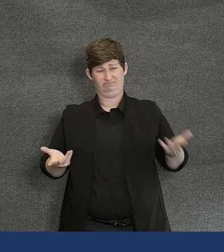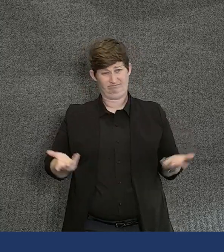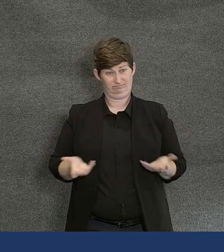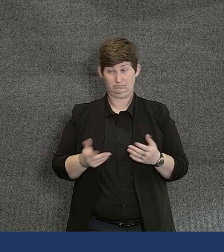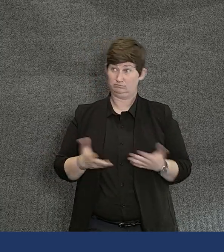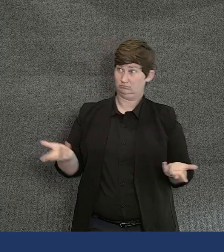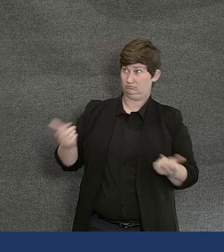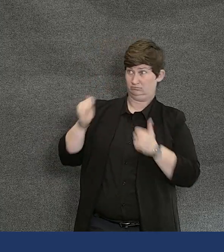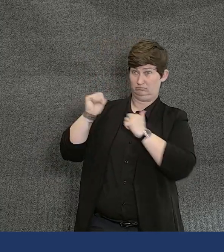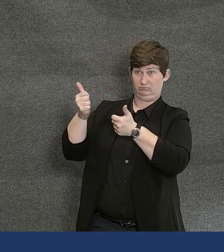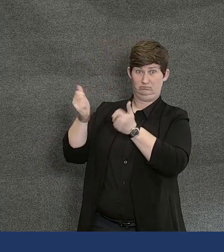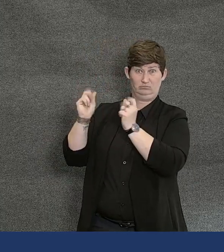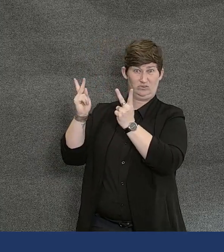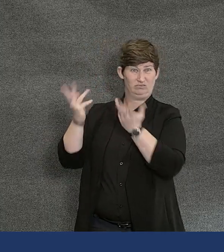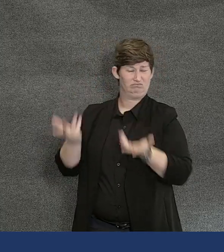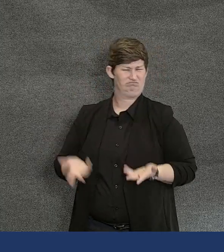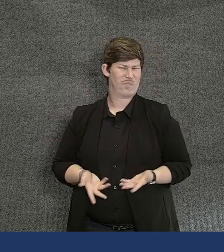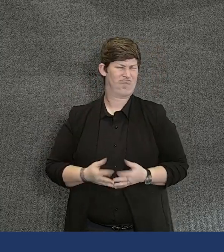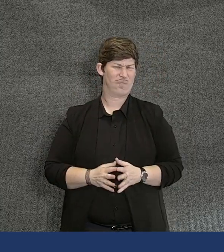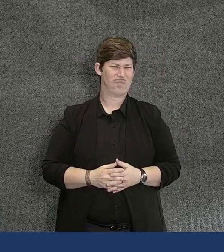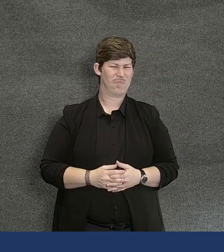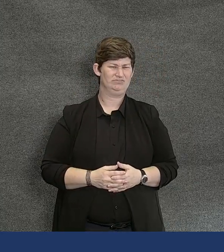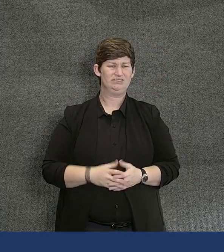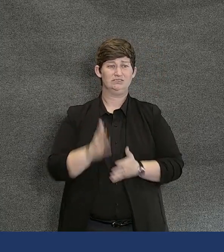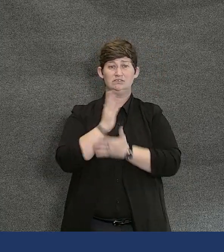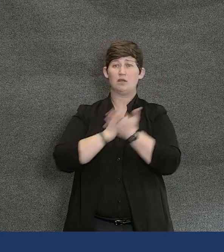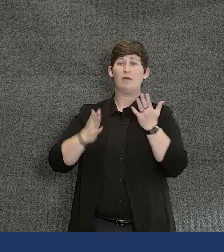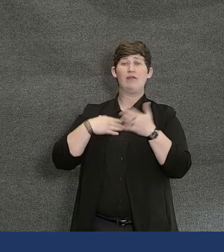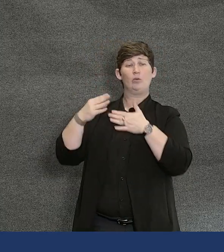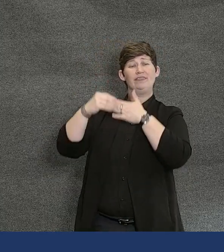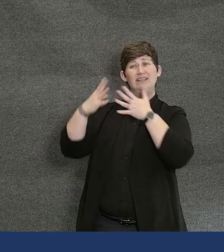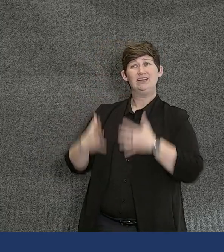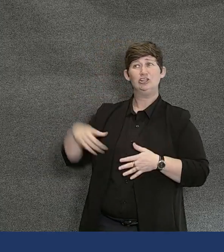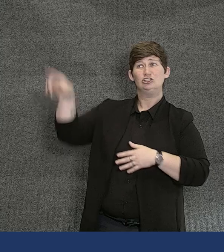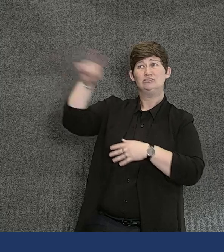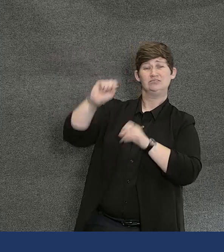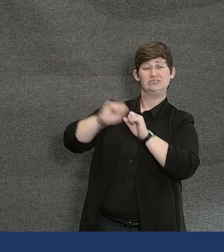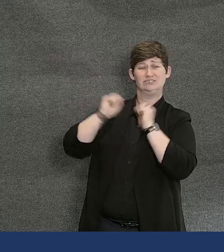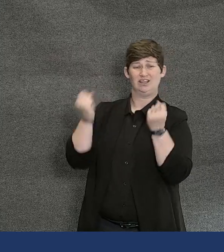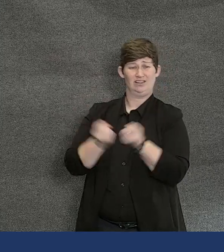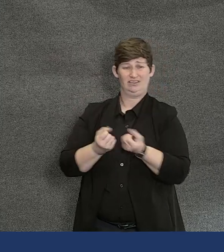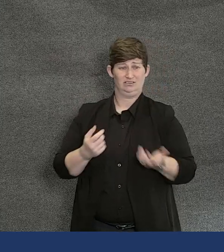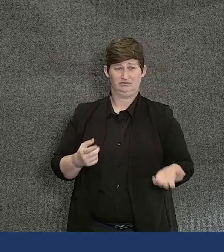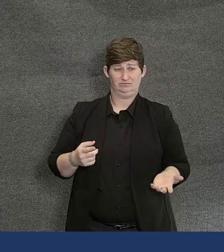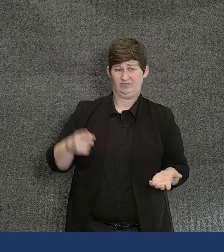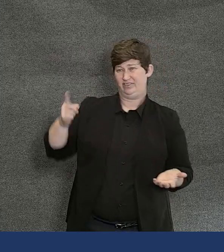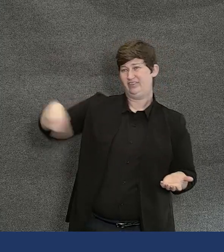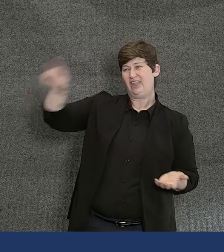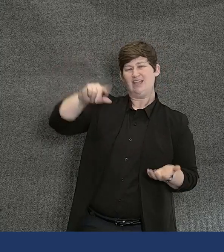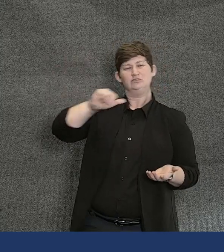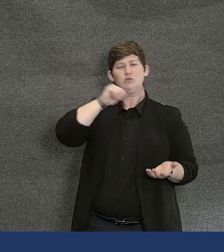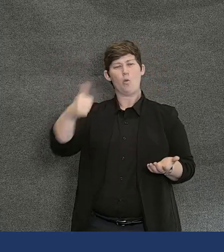And the problem is some of our leaders in our society don't have the guts to stand up and say that the administration is wrong about this,